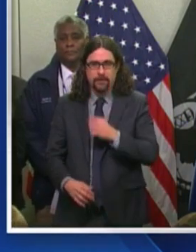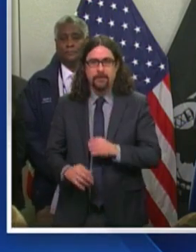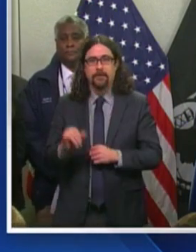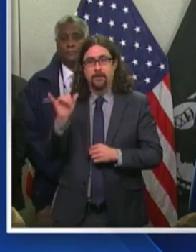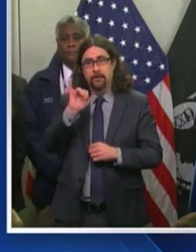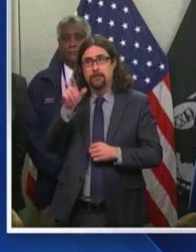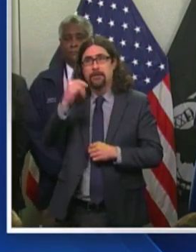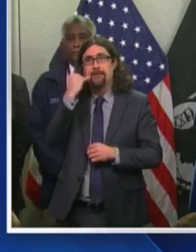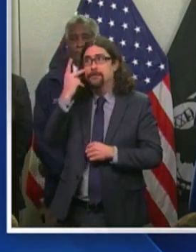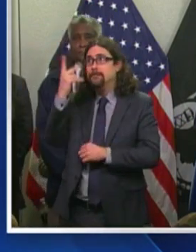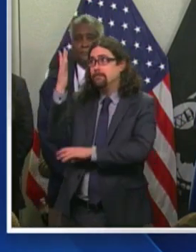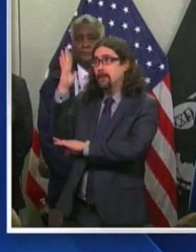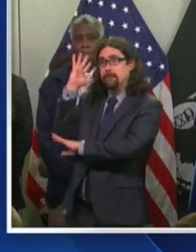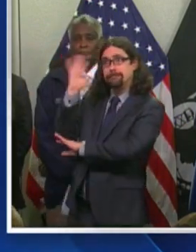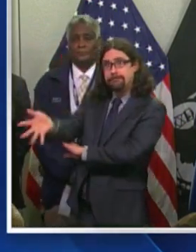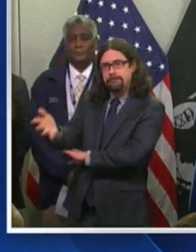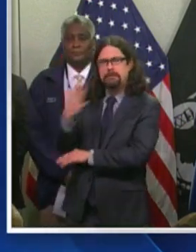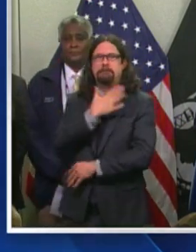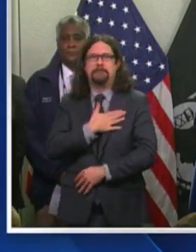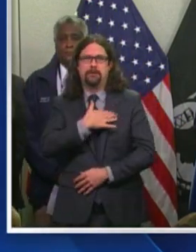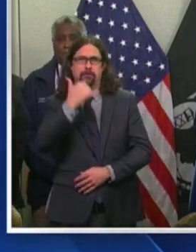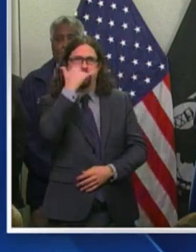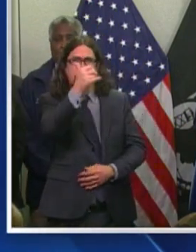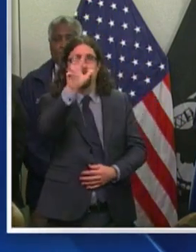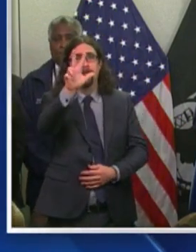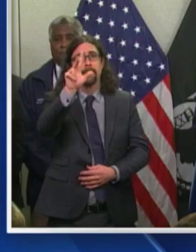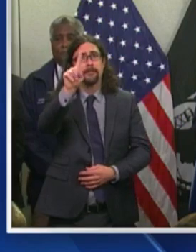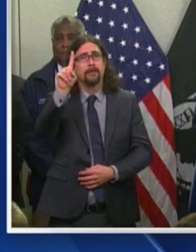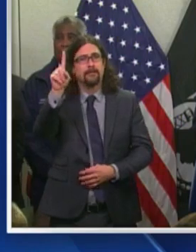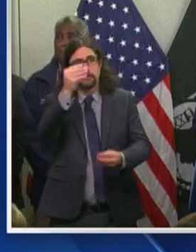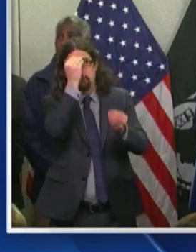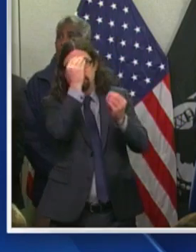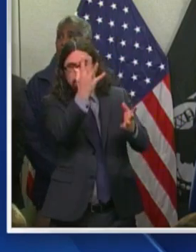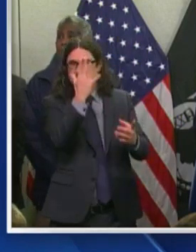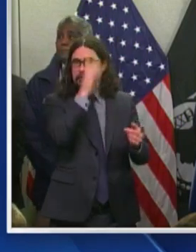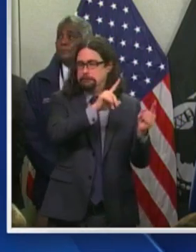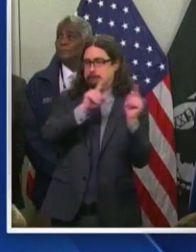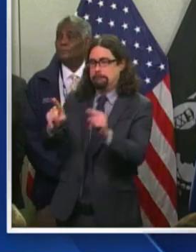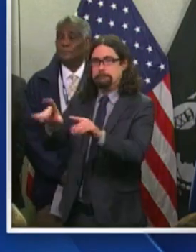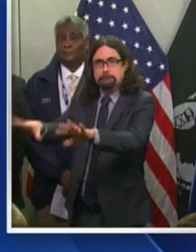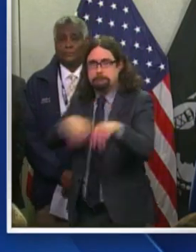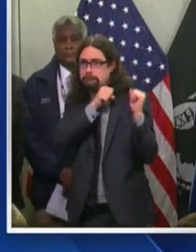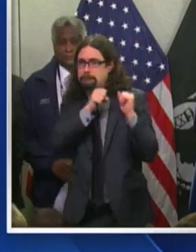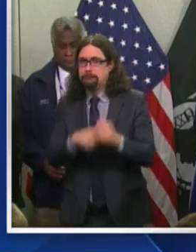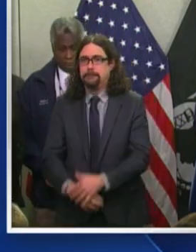WE WILL BE MONITORING 311 SERVICE REQUEST FOR HAZARDOUS TREE CONDITIONS.